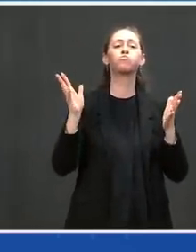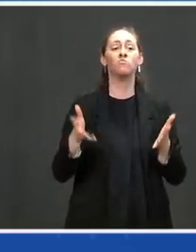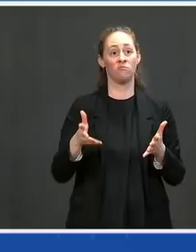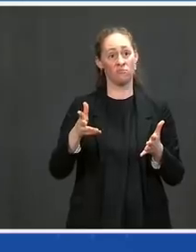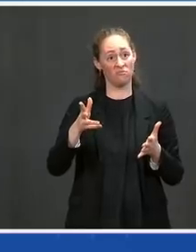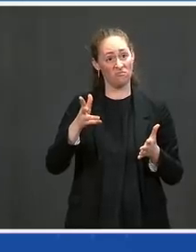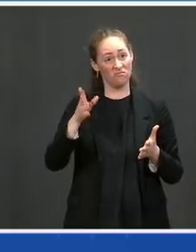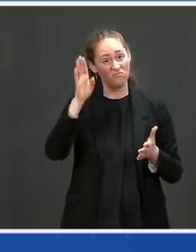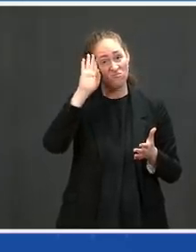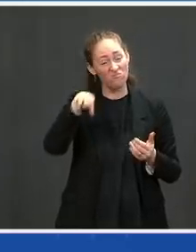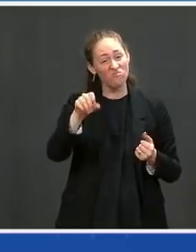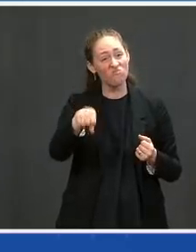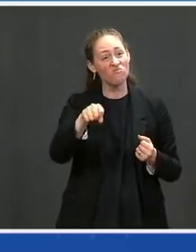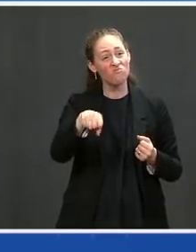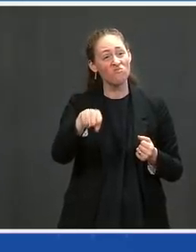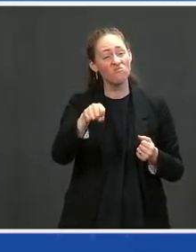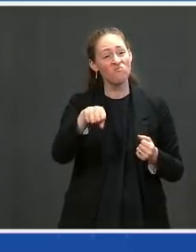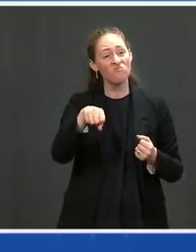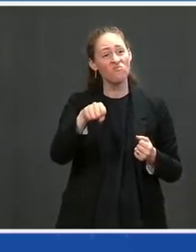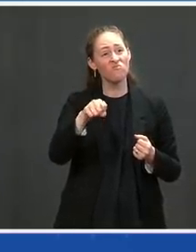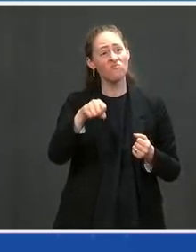And we made several things clear to one another.